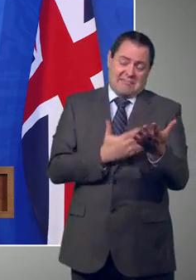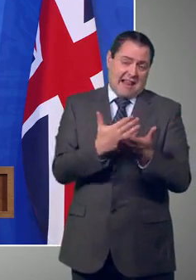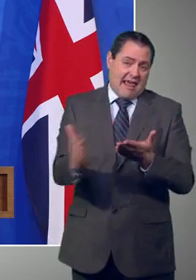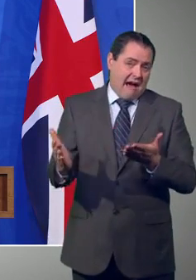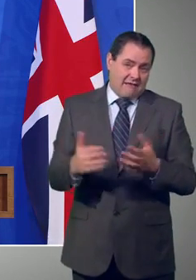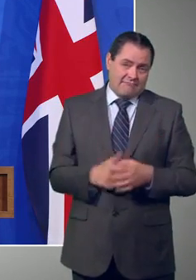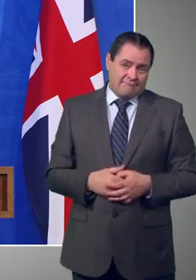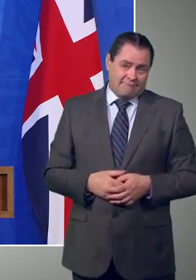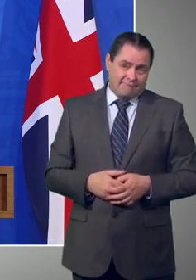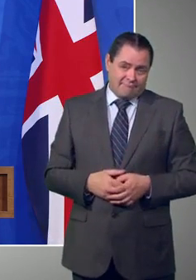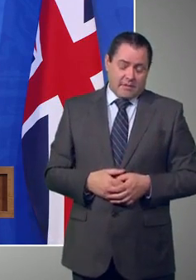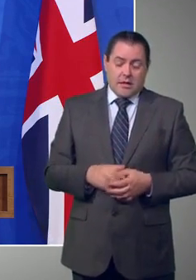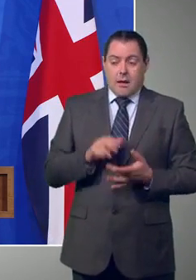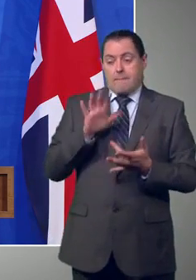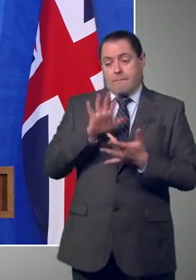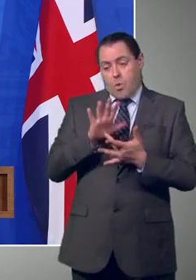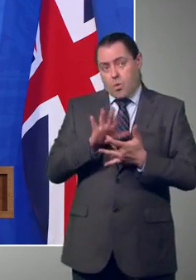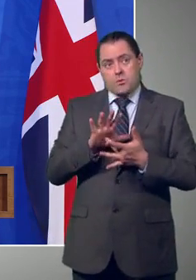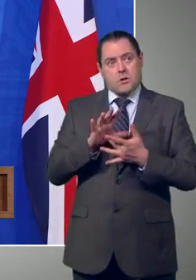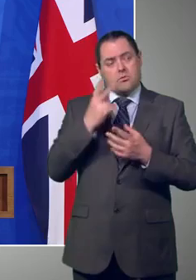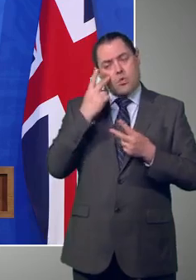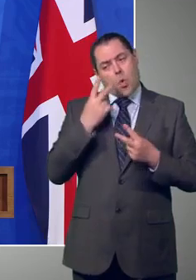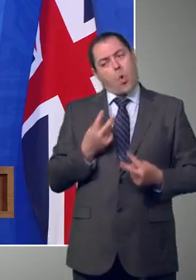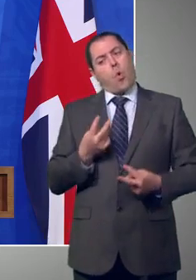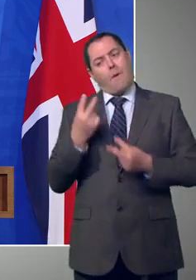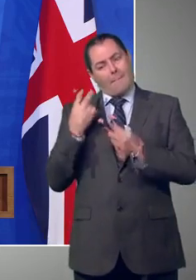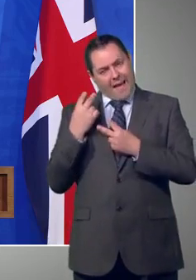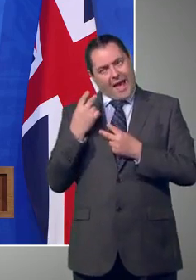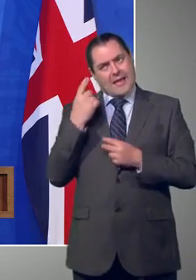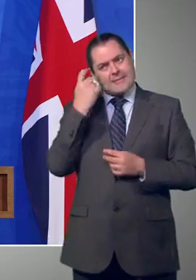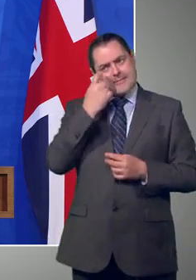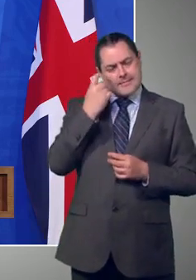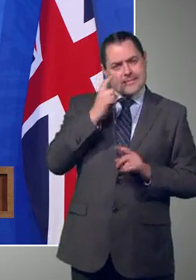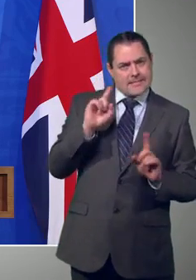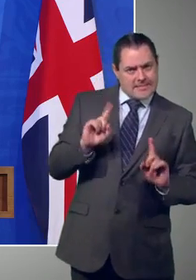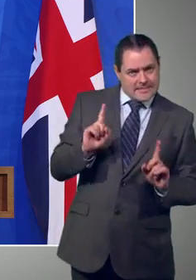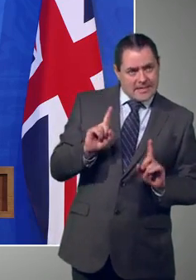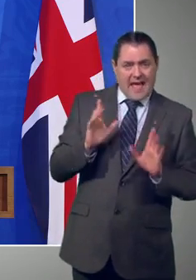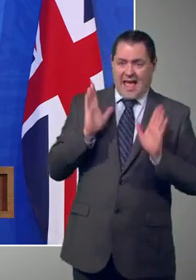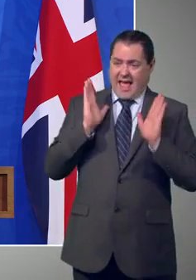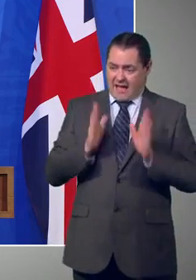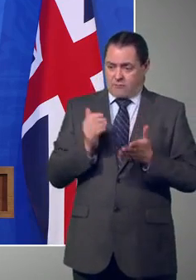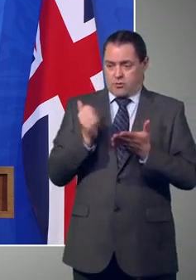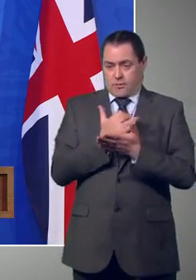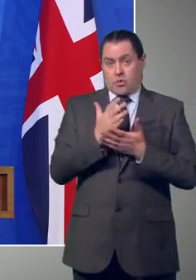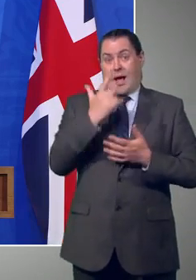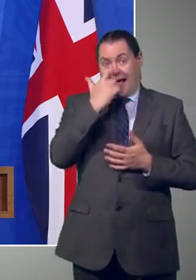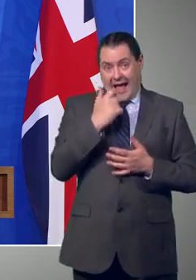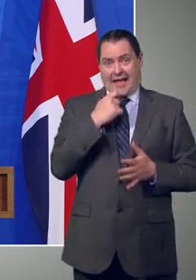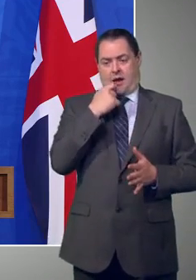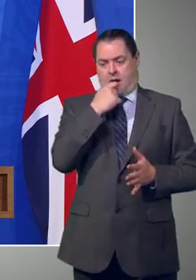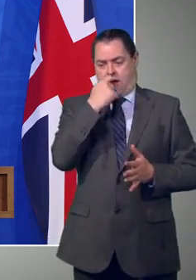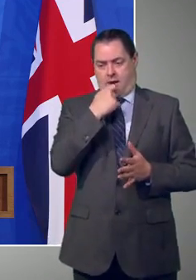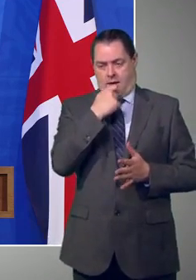important in terms of looking back on it that what we had to do was build the testing